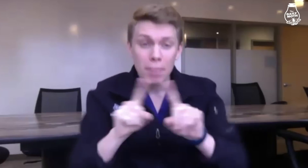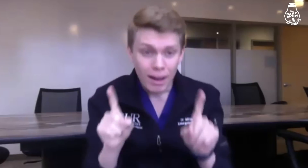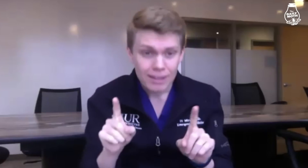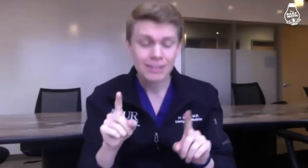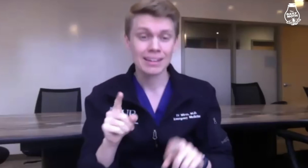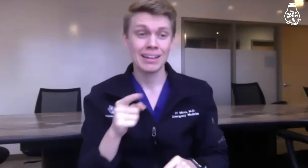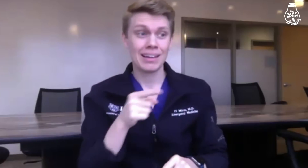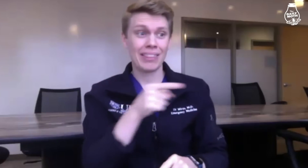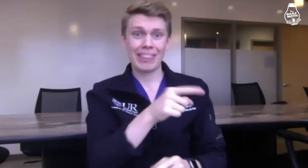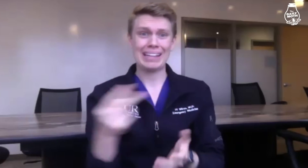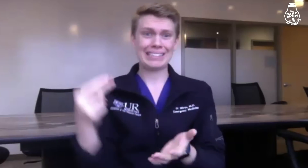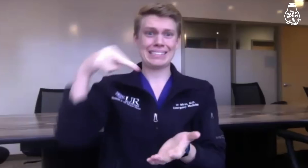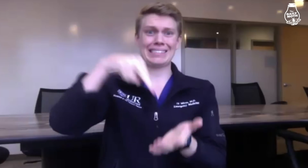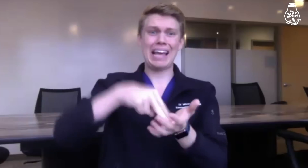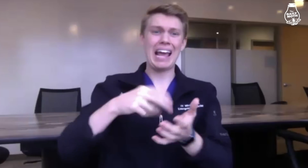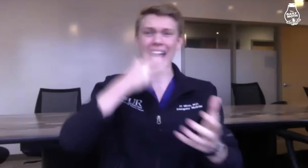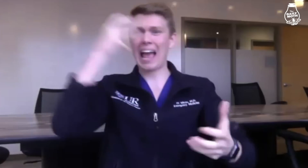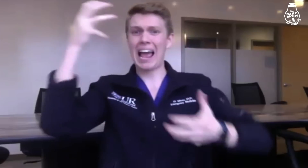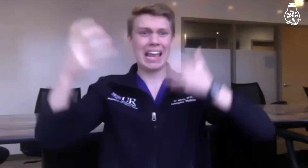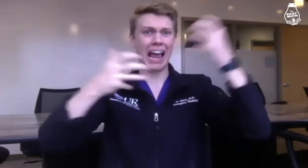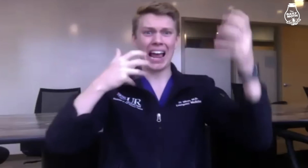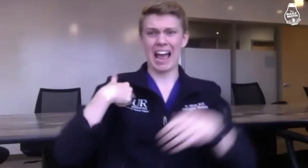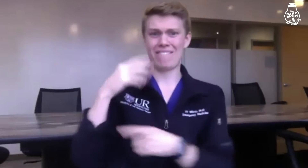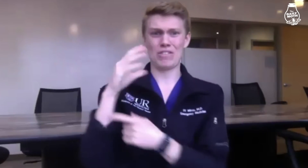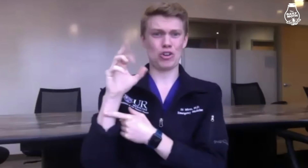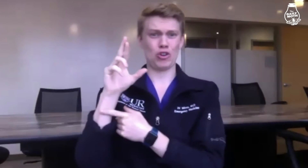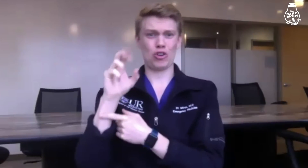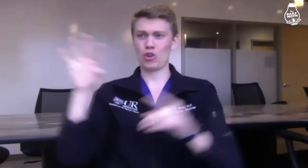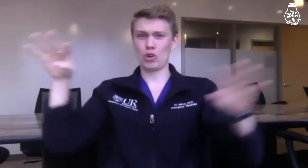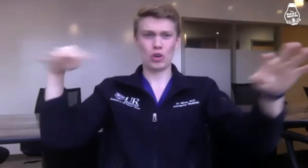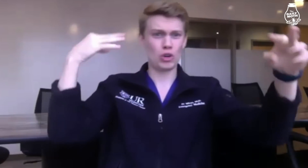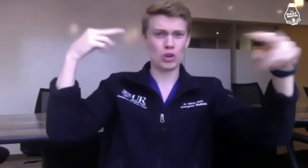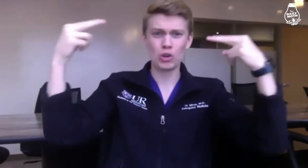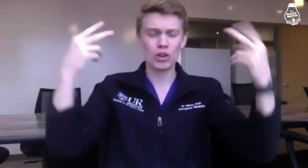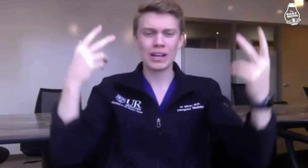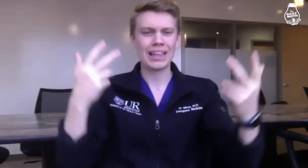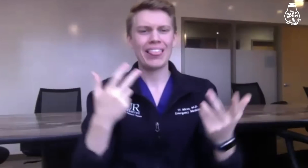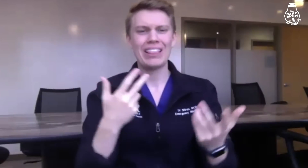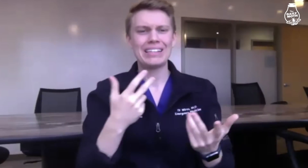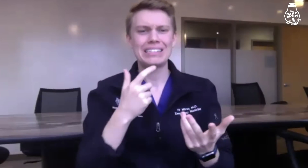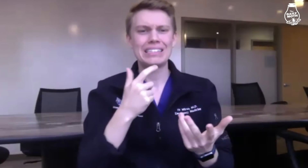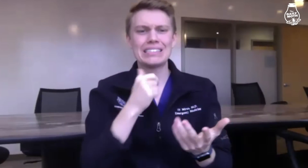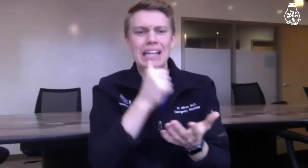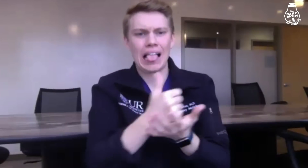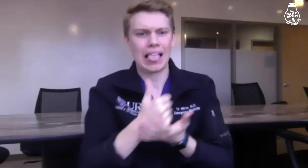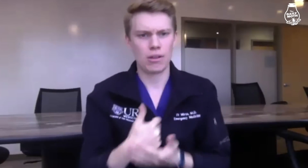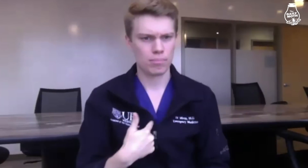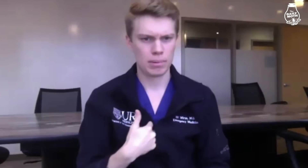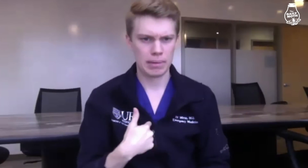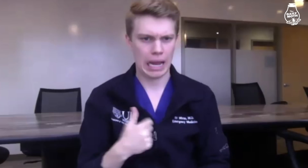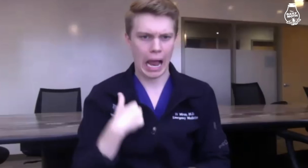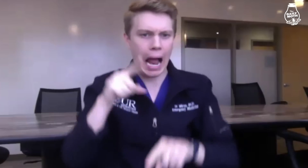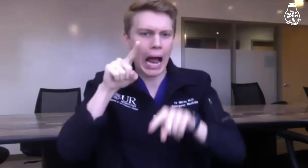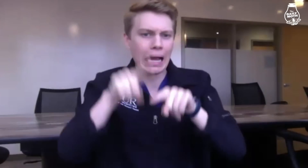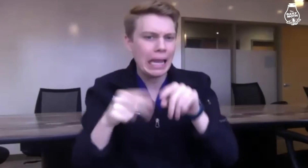But if they stand on a soapbox and yell that they have a cure, and try to get attention, that is not helpful.